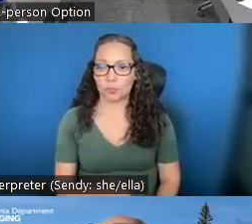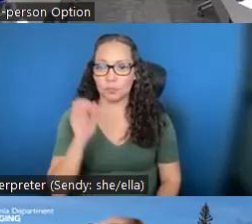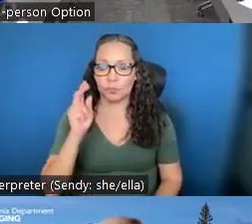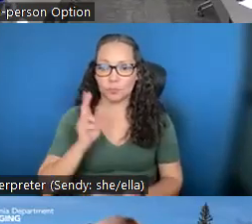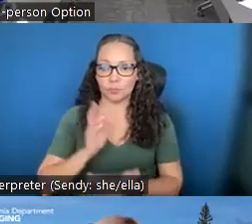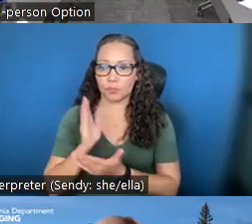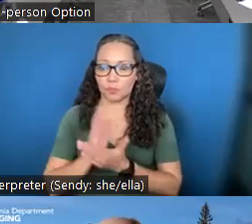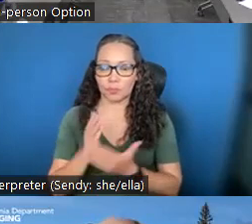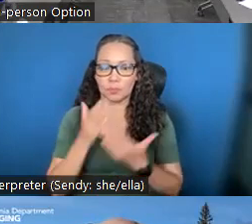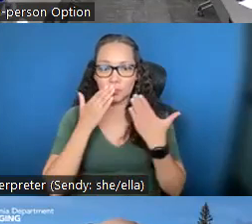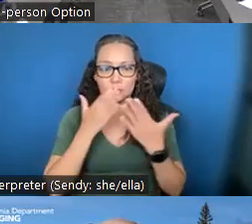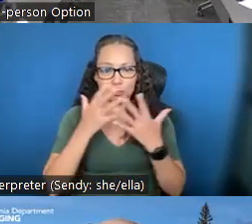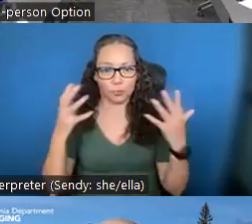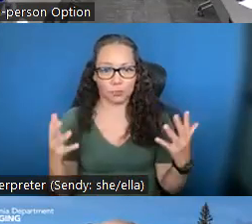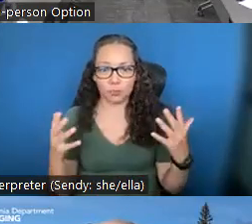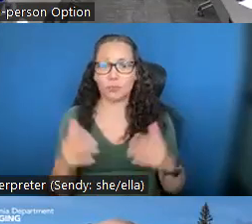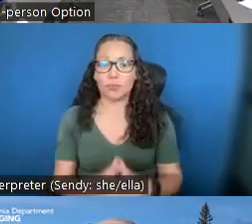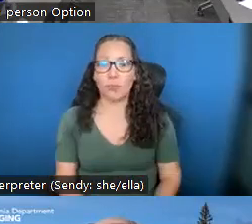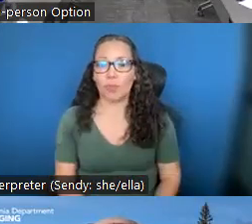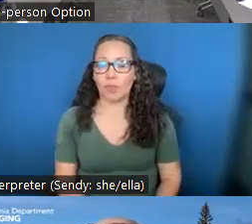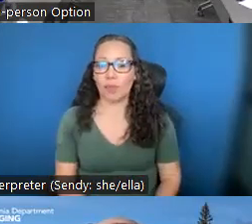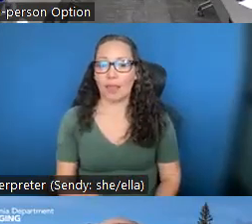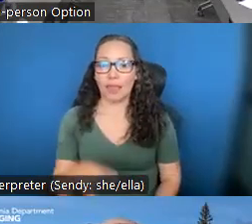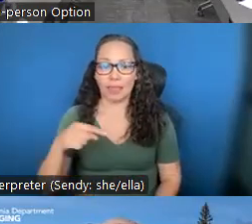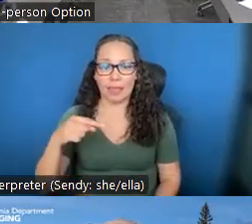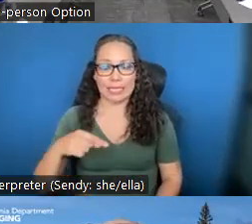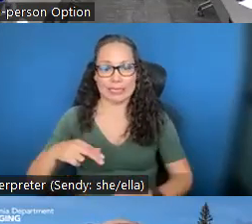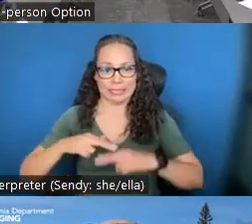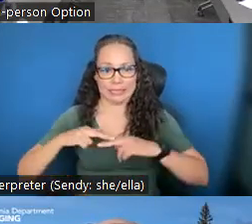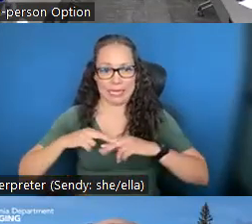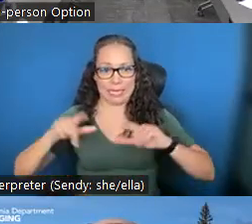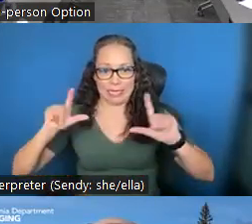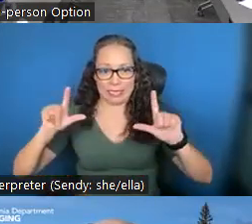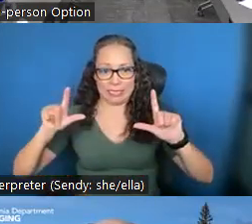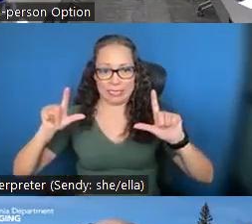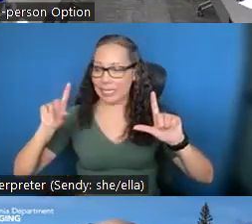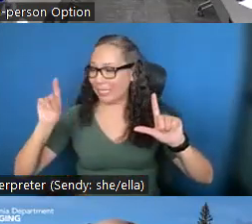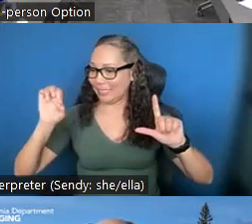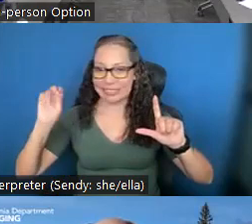so much and this slide deck was produced by our partner in the work collaborative